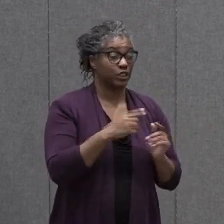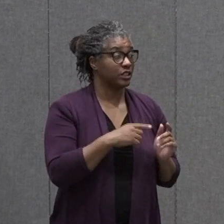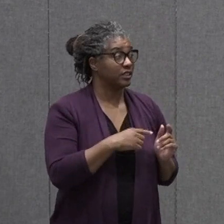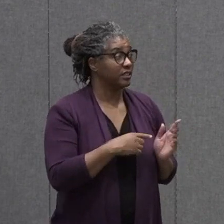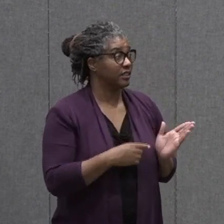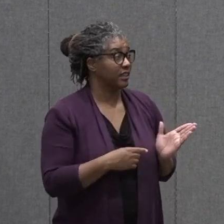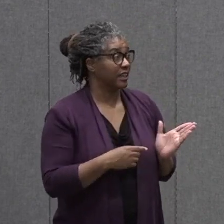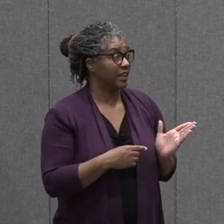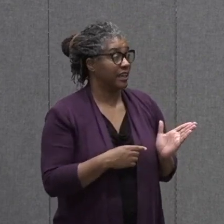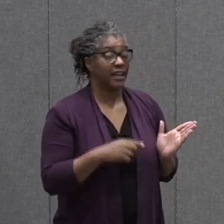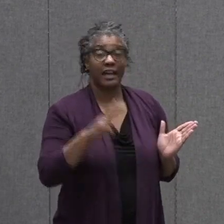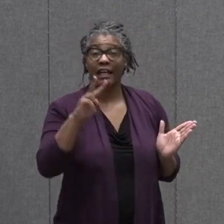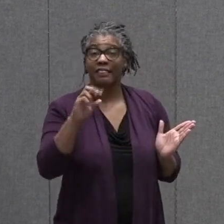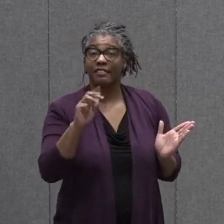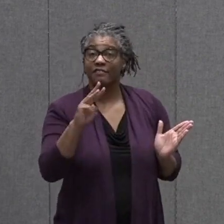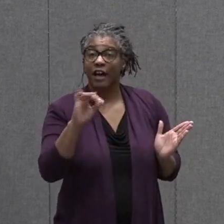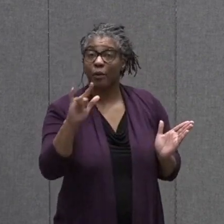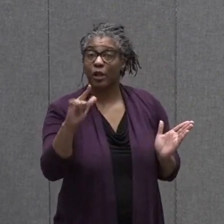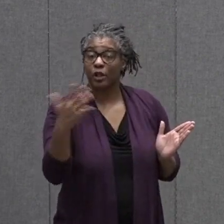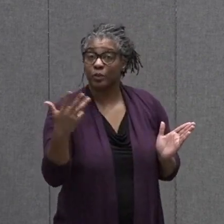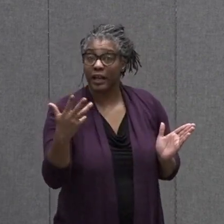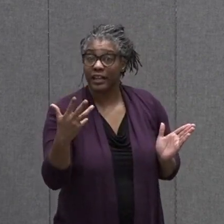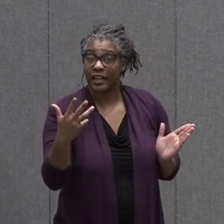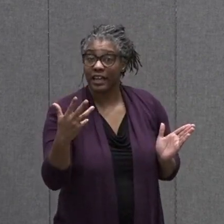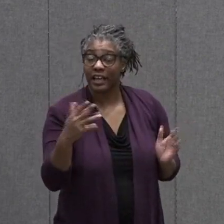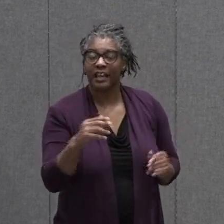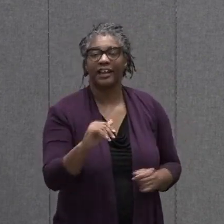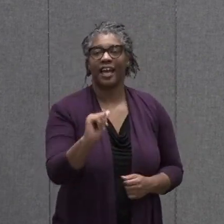Yes, it was a. Sh-a-kuh.